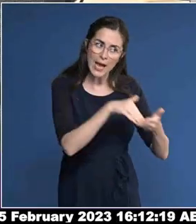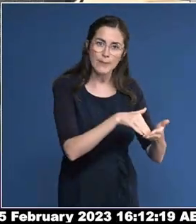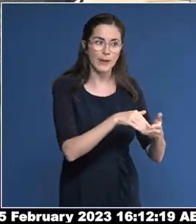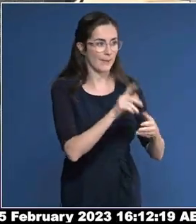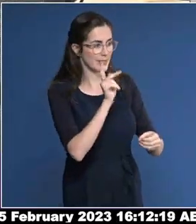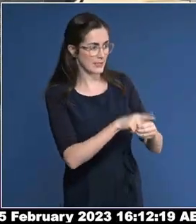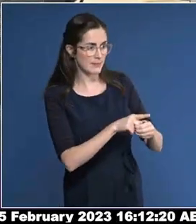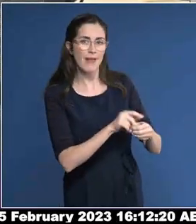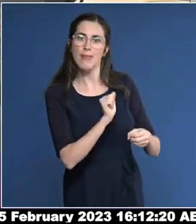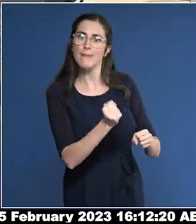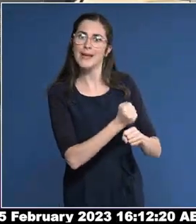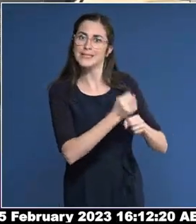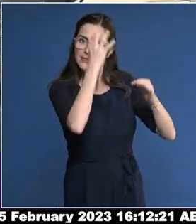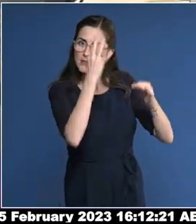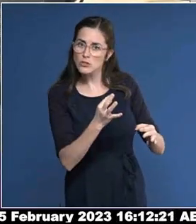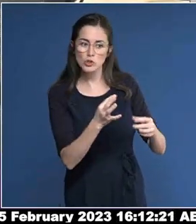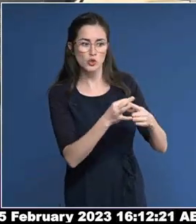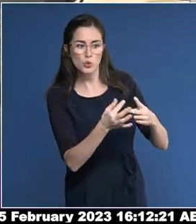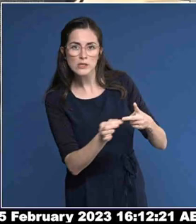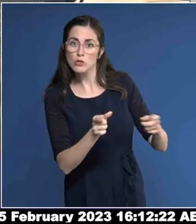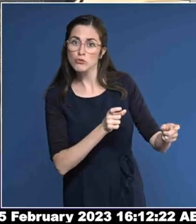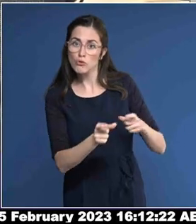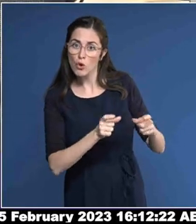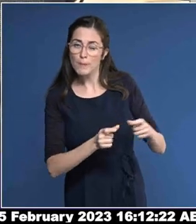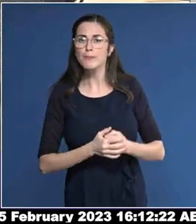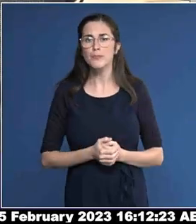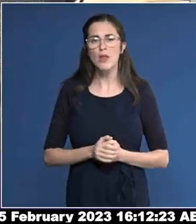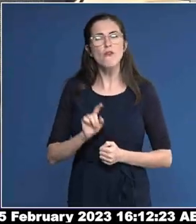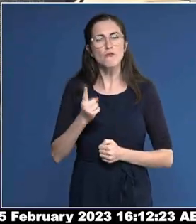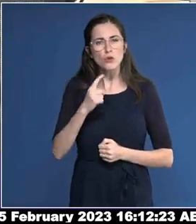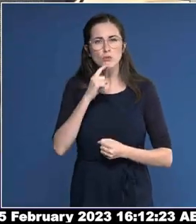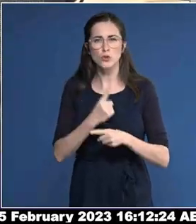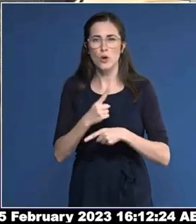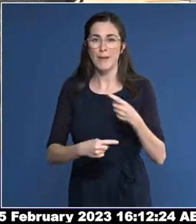If I could just ask you to stick with support coordination, can you just very